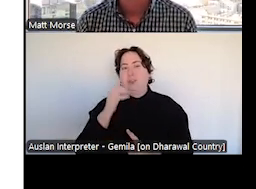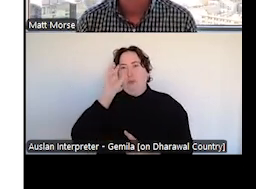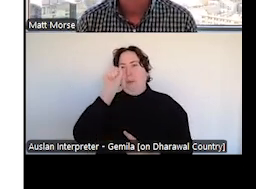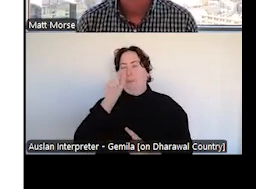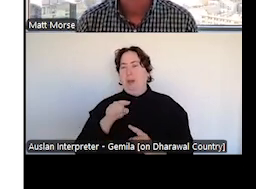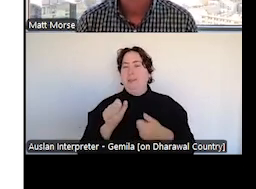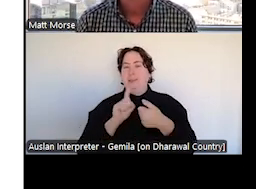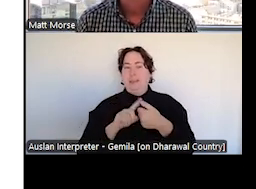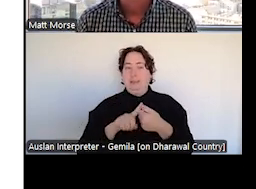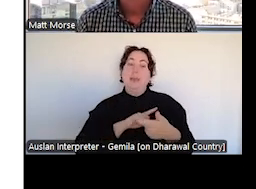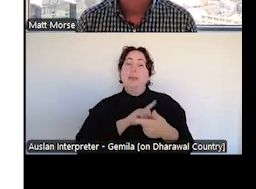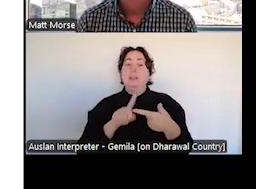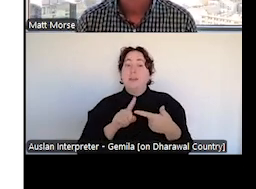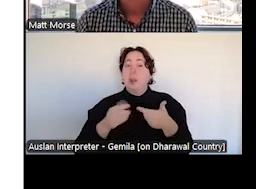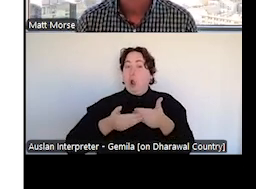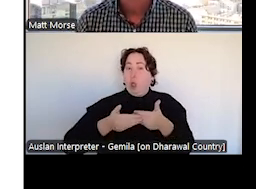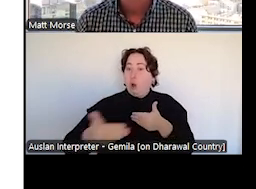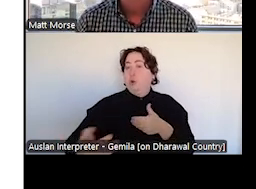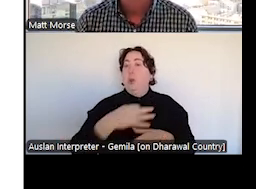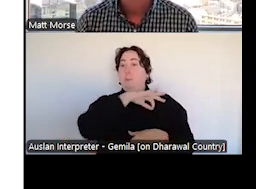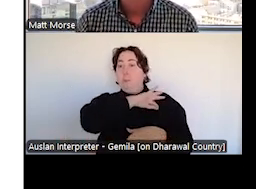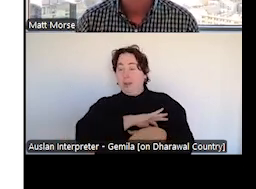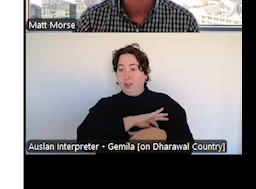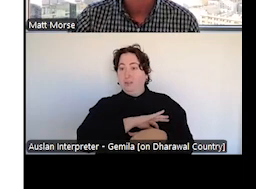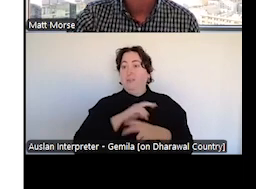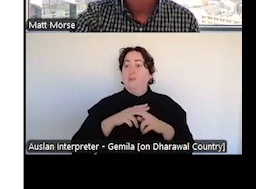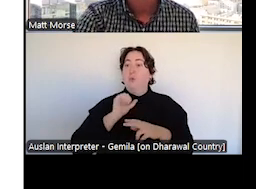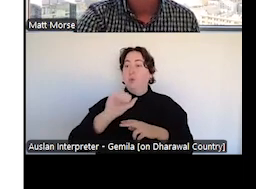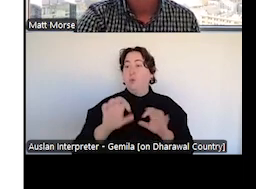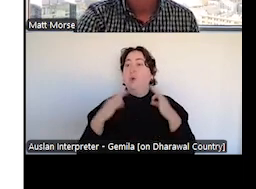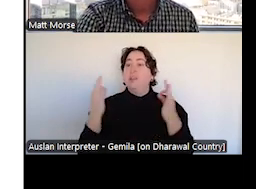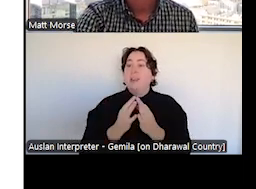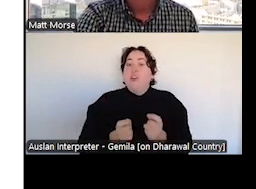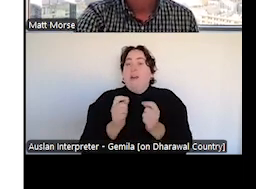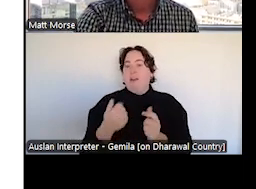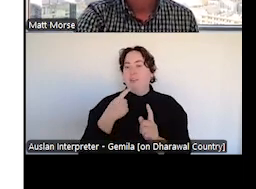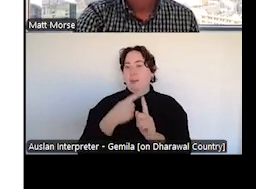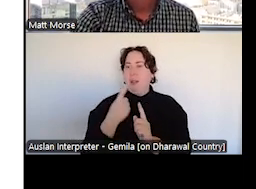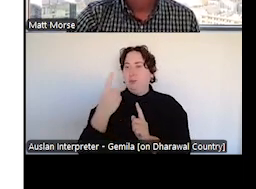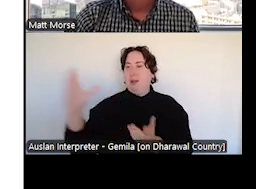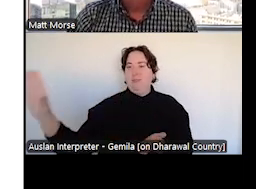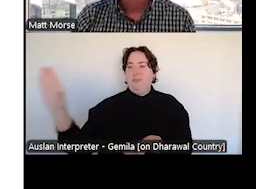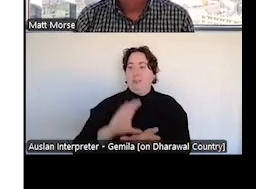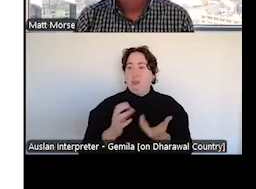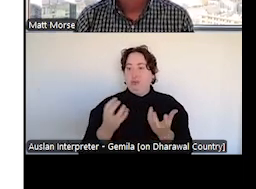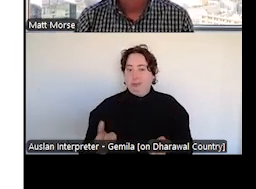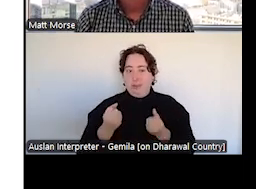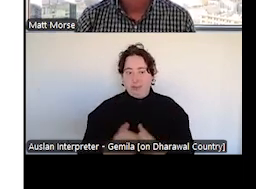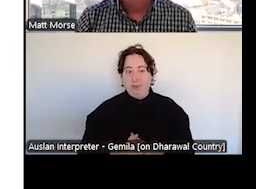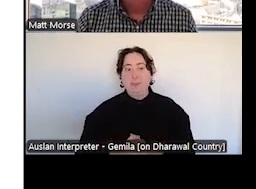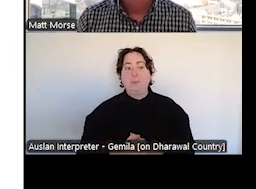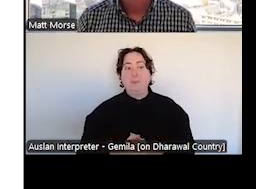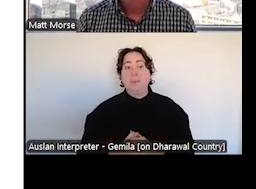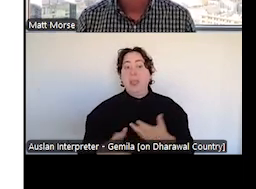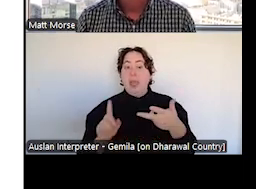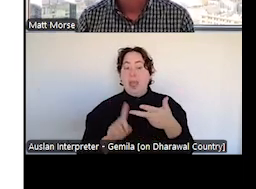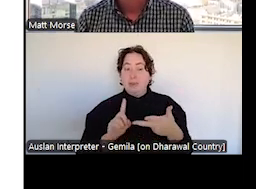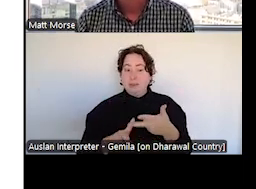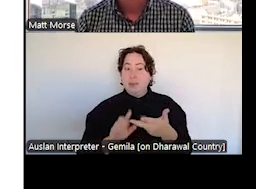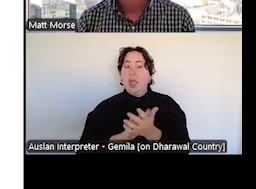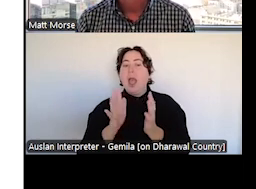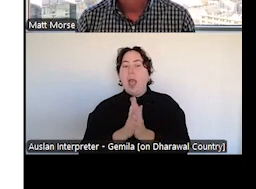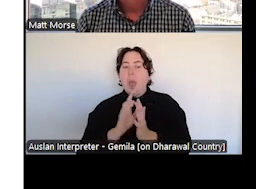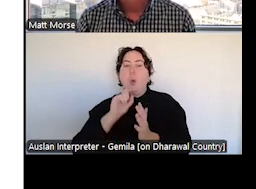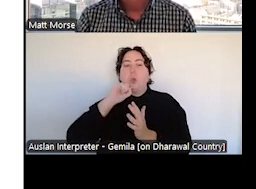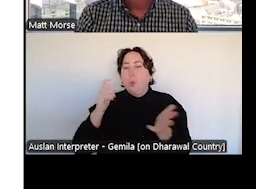benefits to your organisation post Plus1. And then tell us how you will steward your donors,